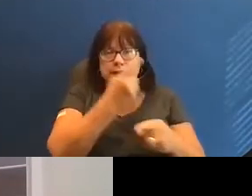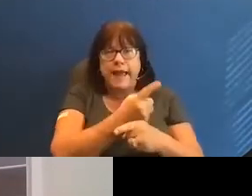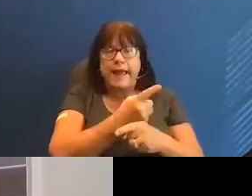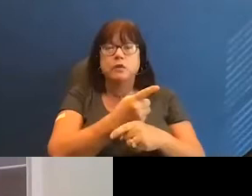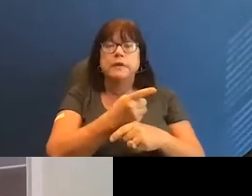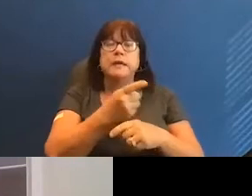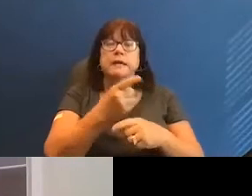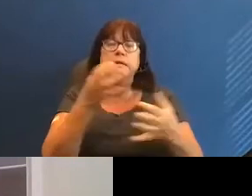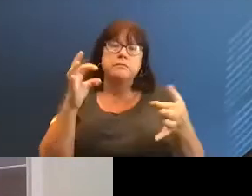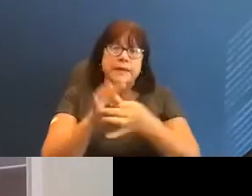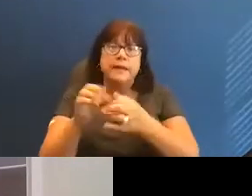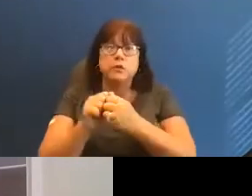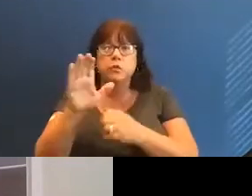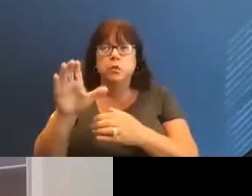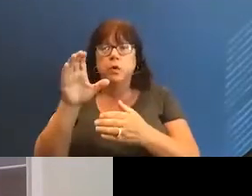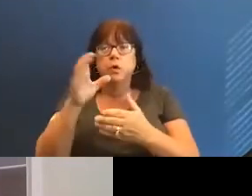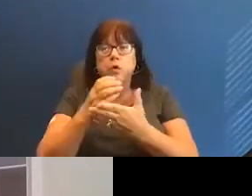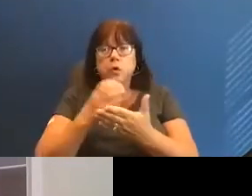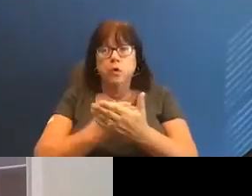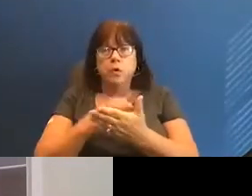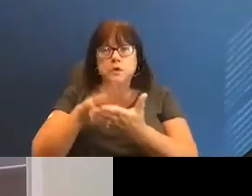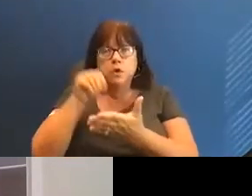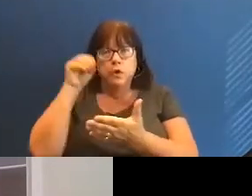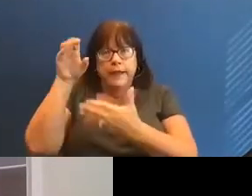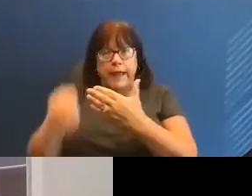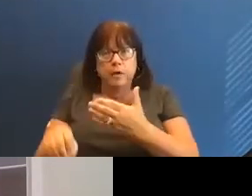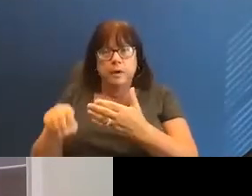the same way that you review traditional textbooks for course adoption, but the librarians can help